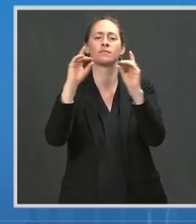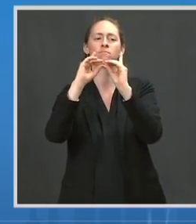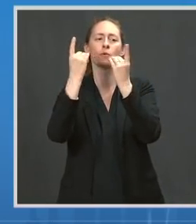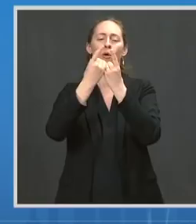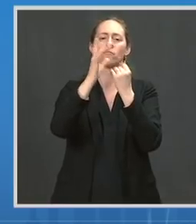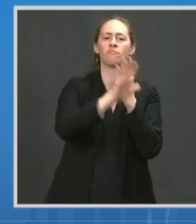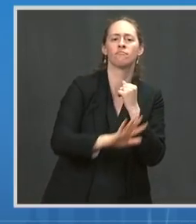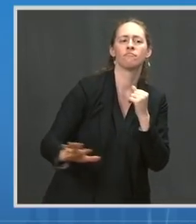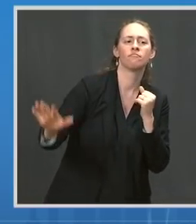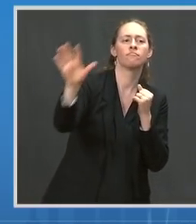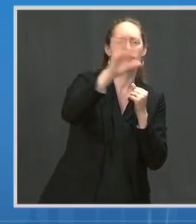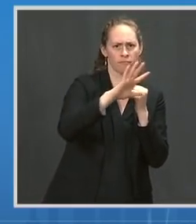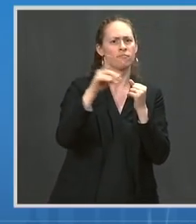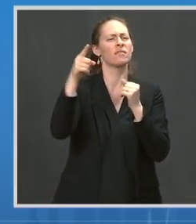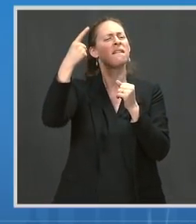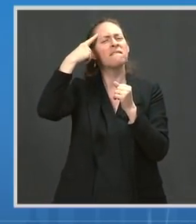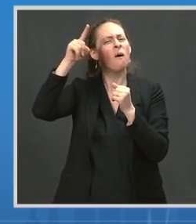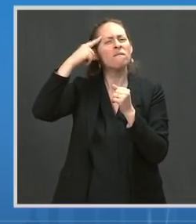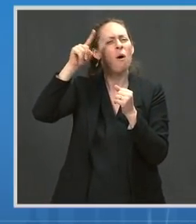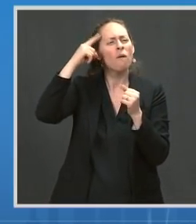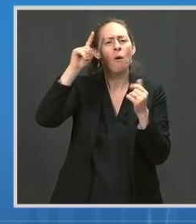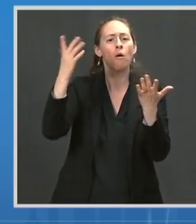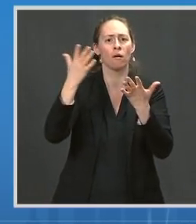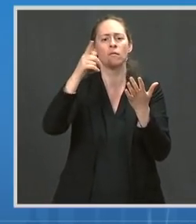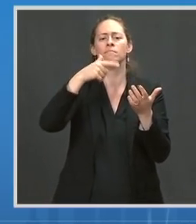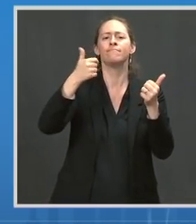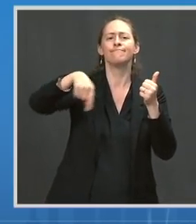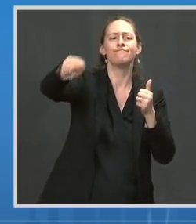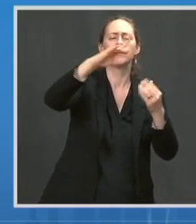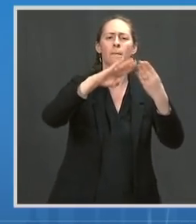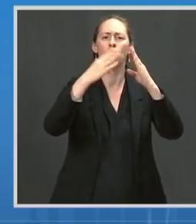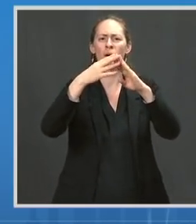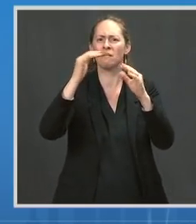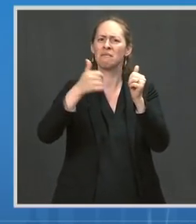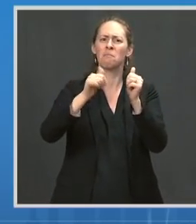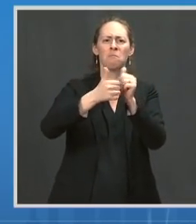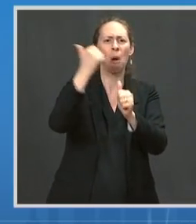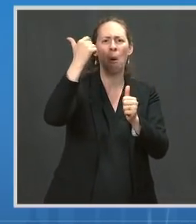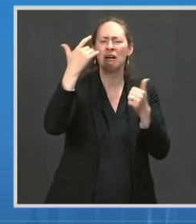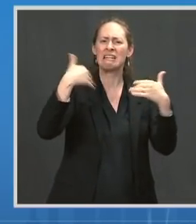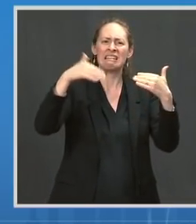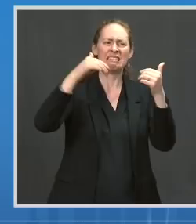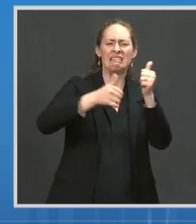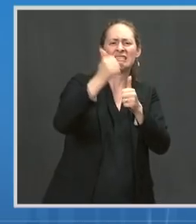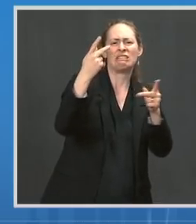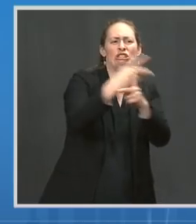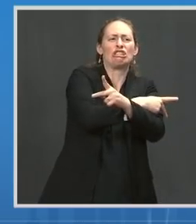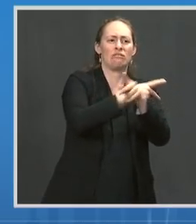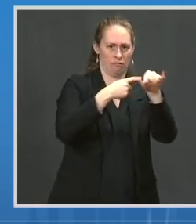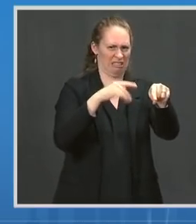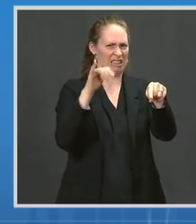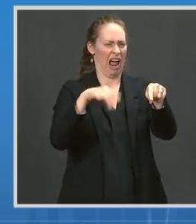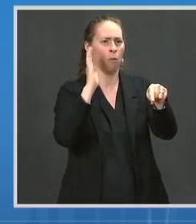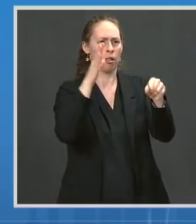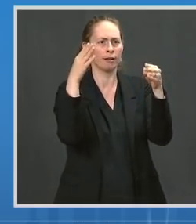and nearly $200 million to begin to increase genomic sequencing capacity that this investment comes on top of.